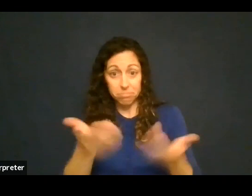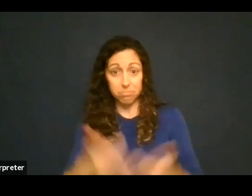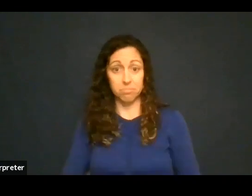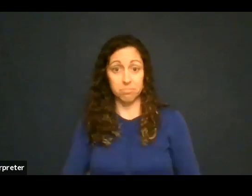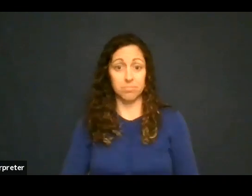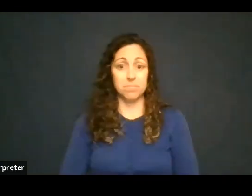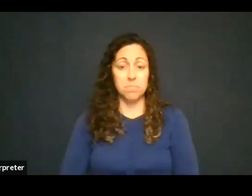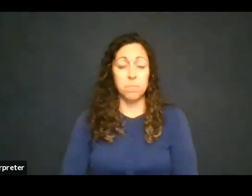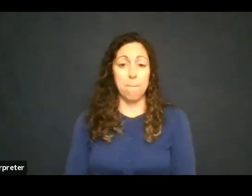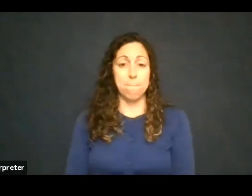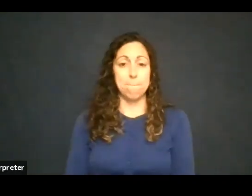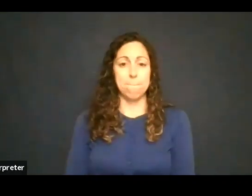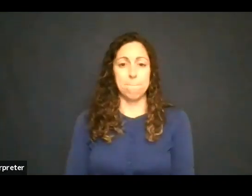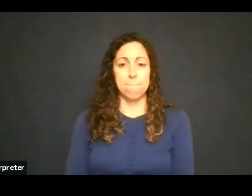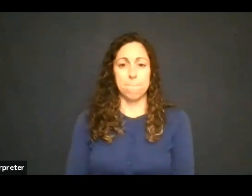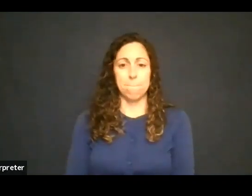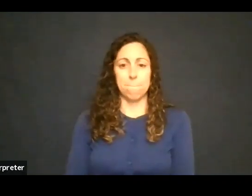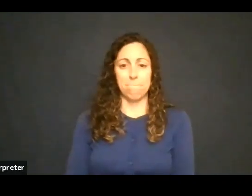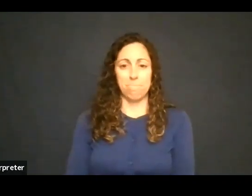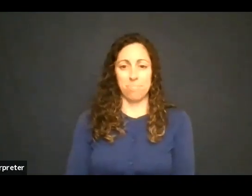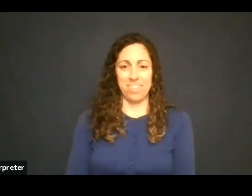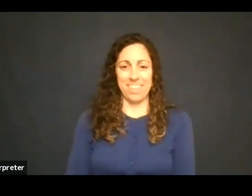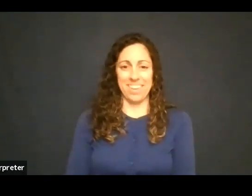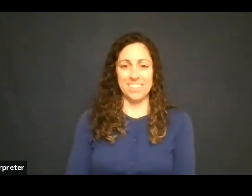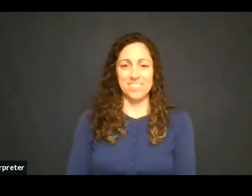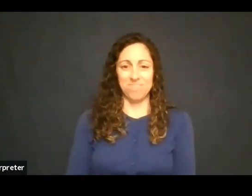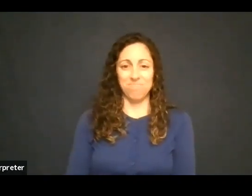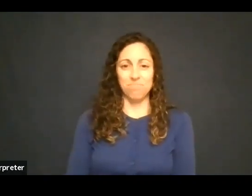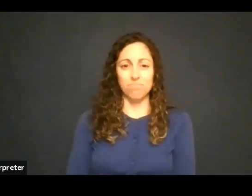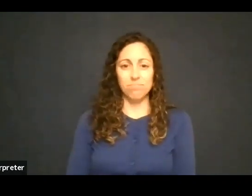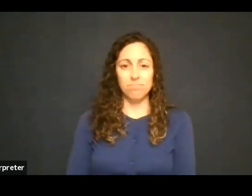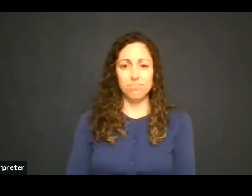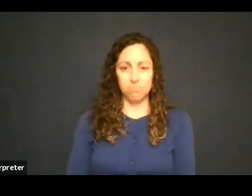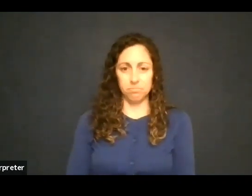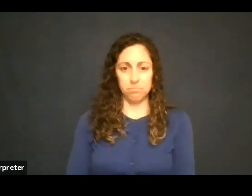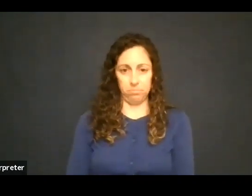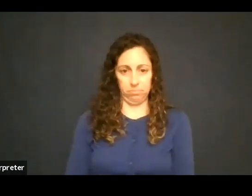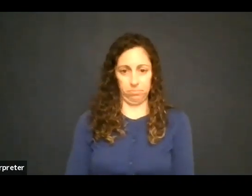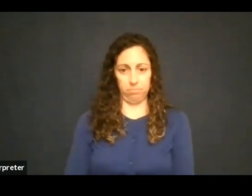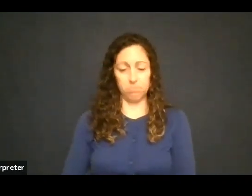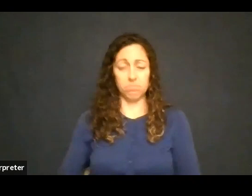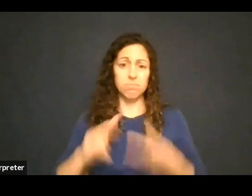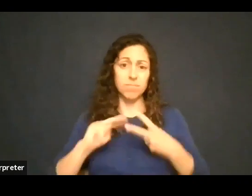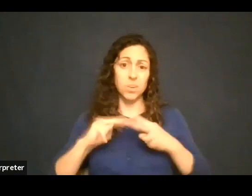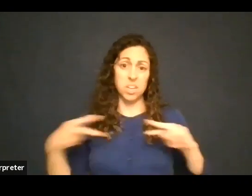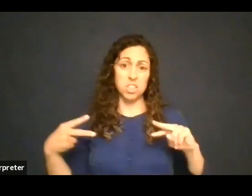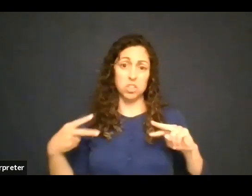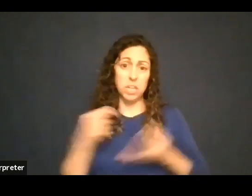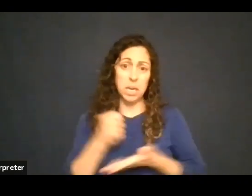Well, I think gene therapy would definitely be applicable to USH2A.